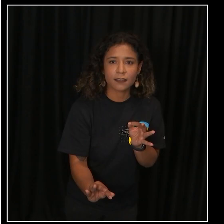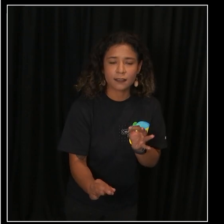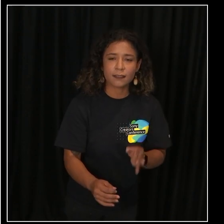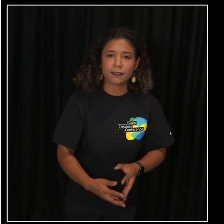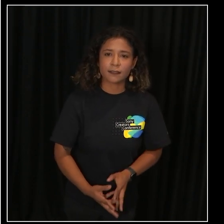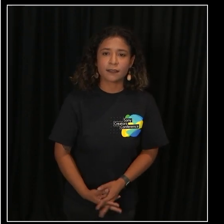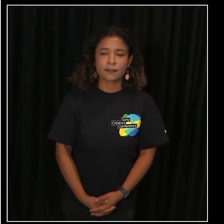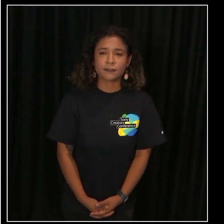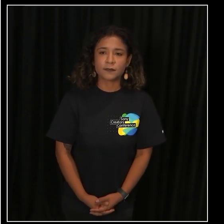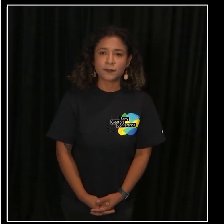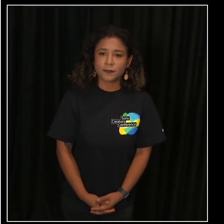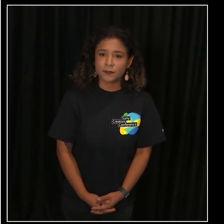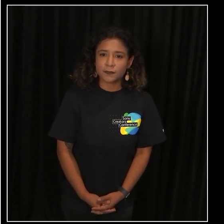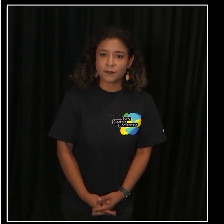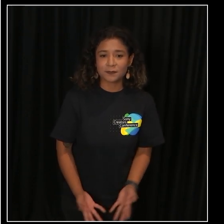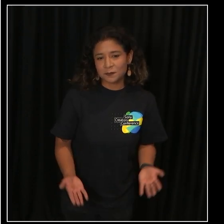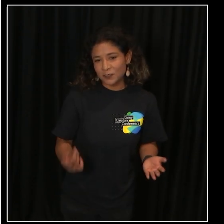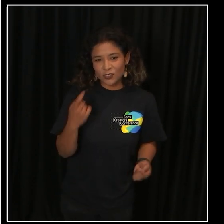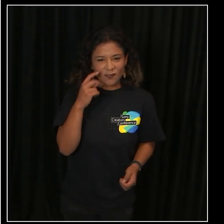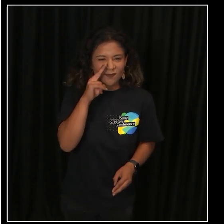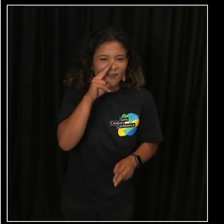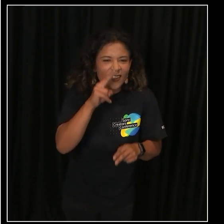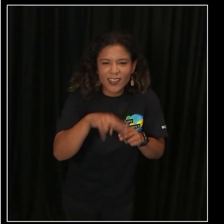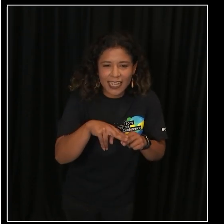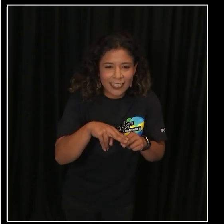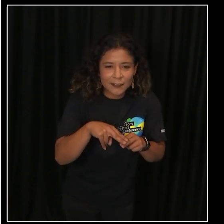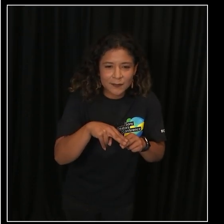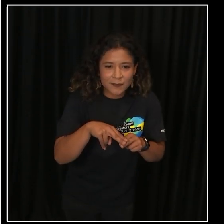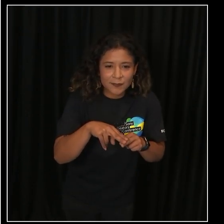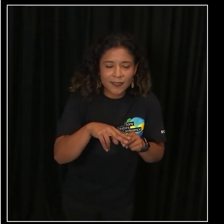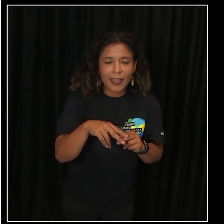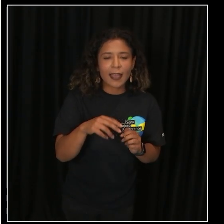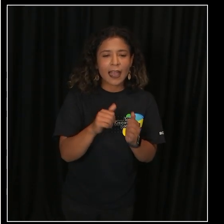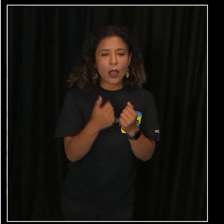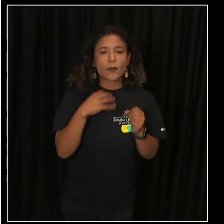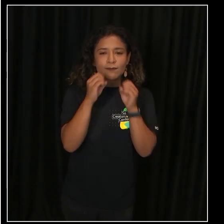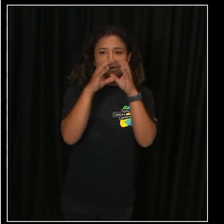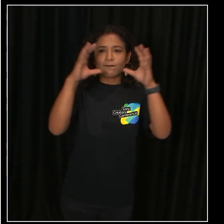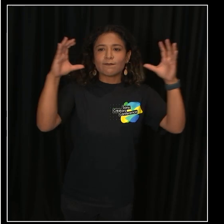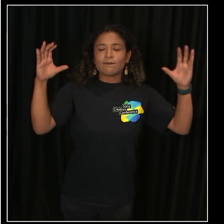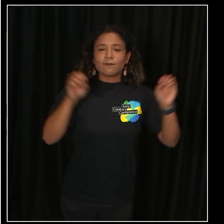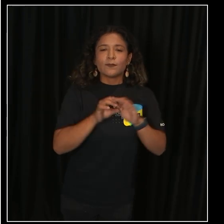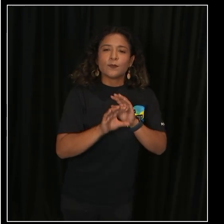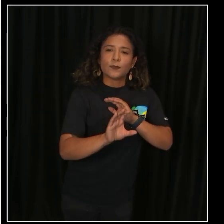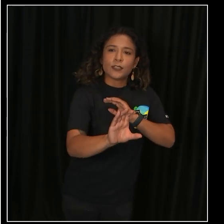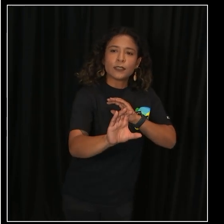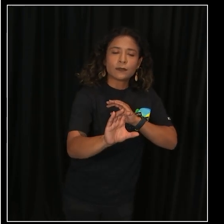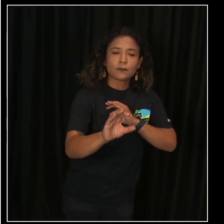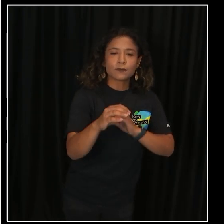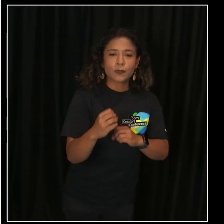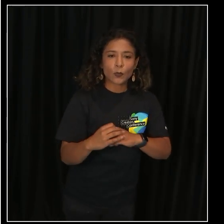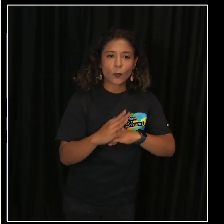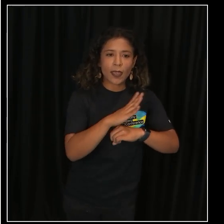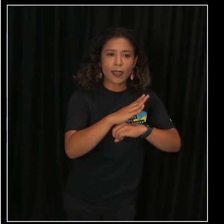So just for fun, this is how we visualize the projection of wavefronts towards a light.